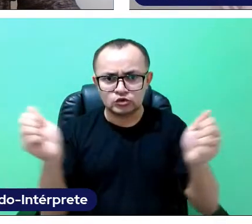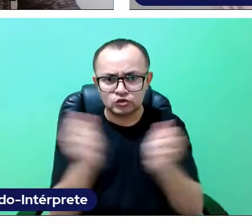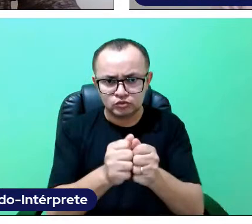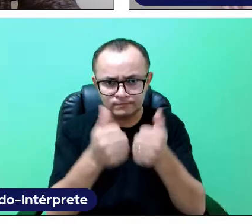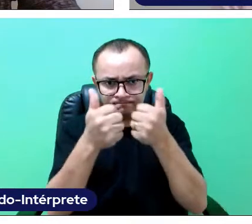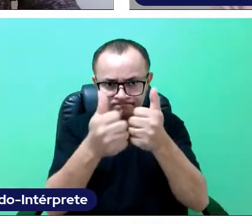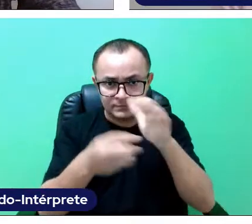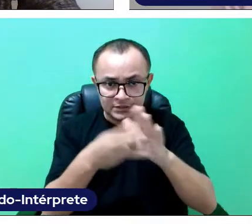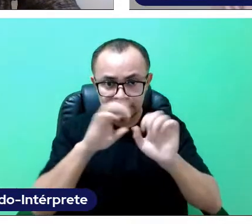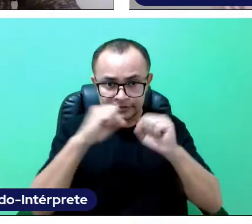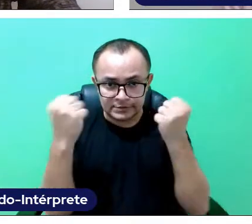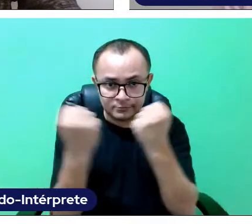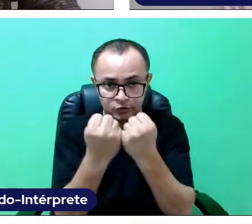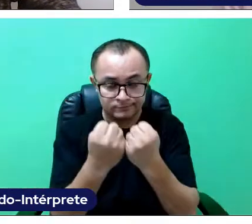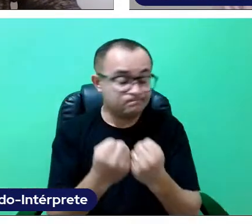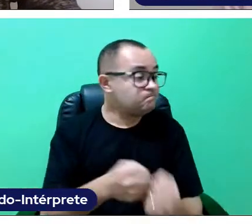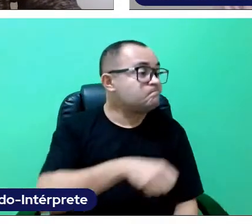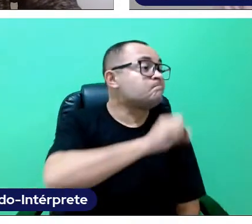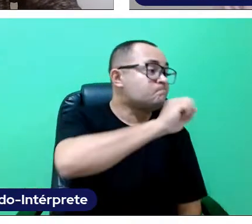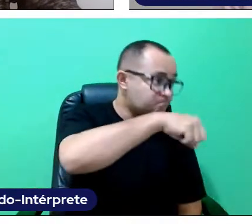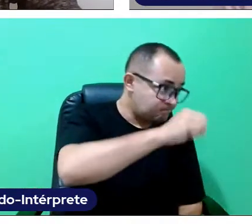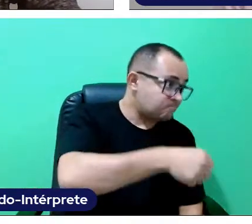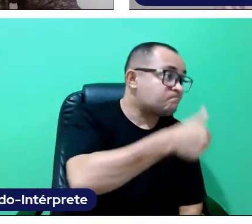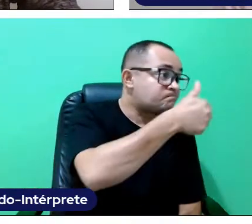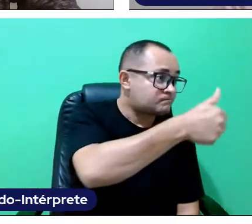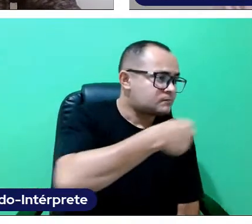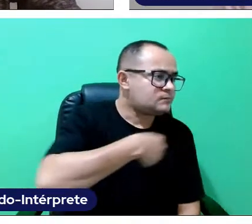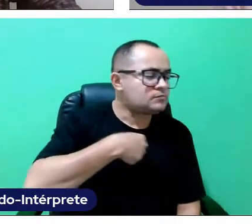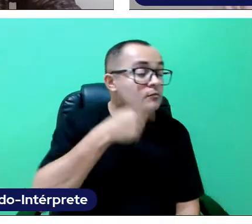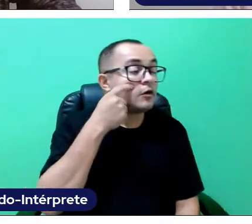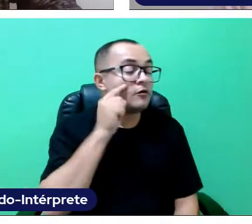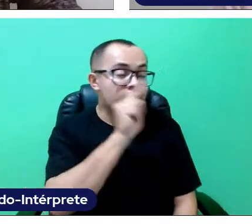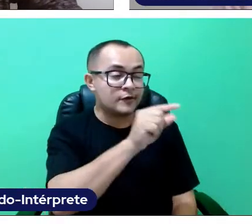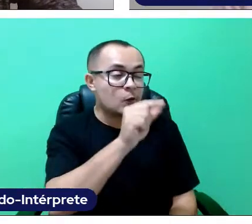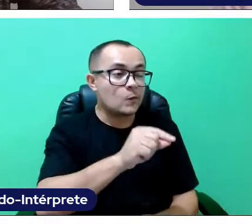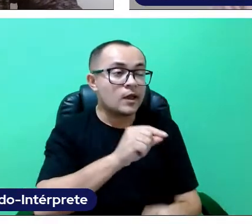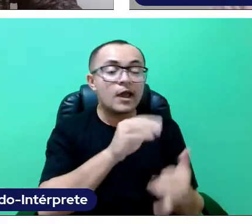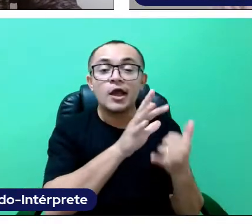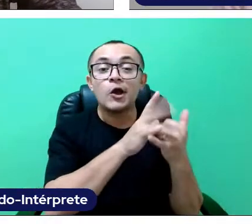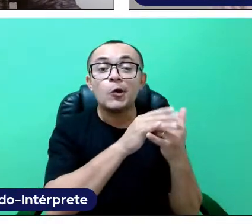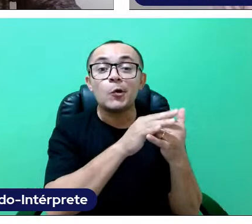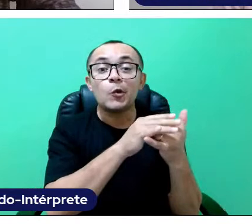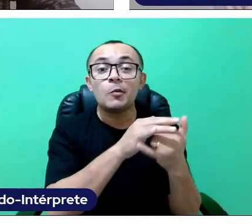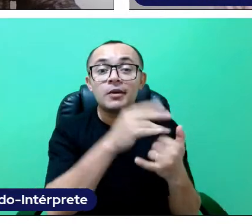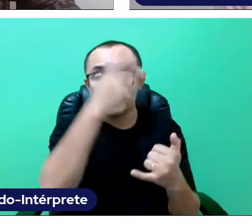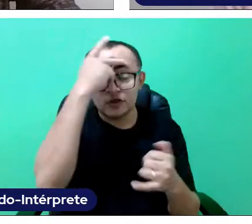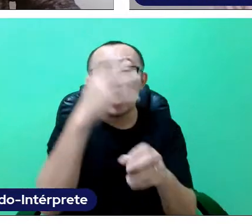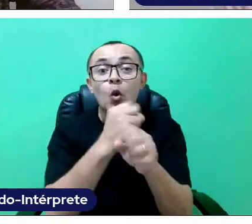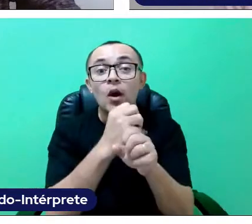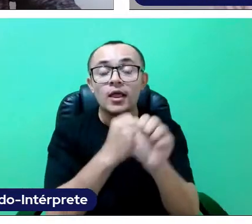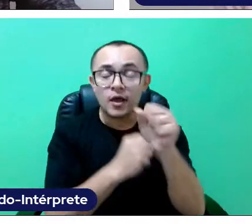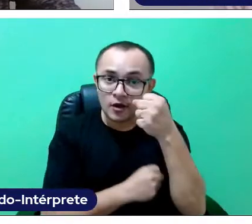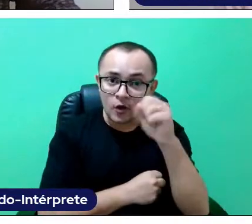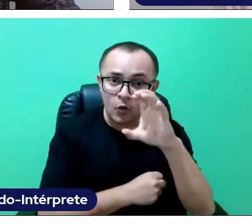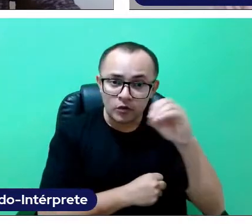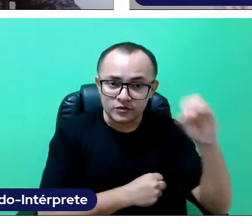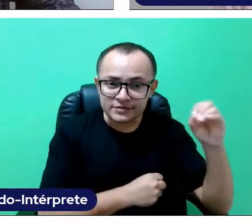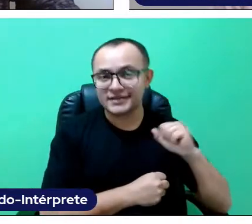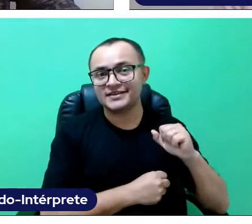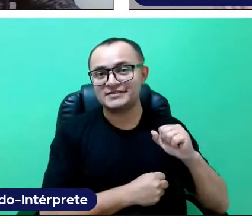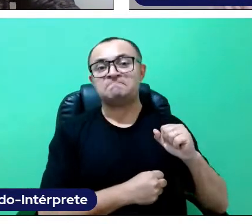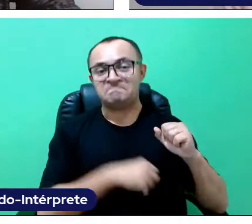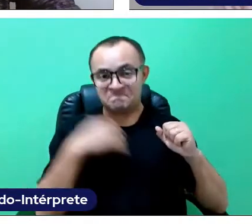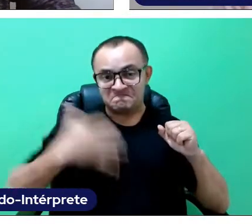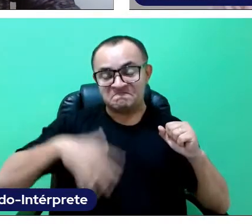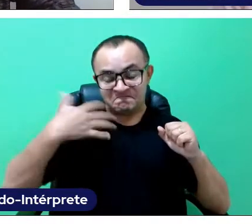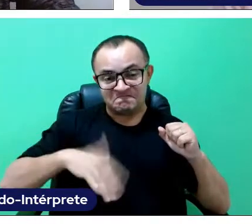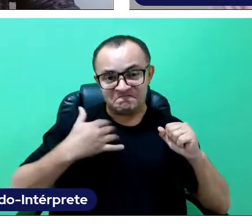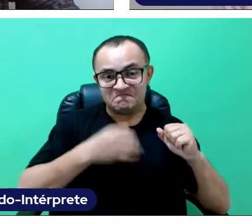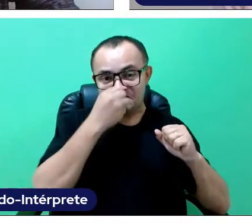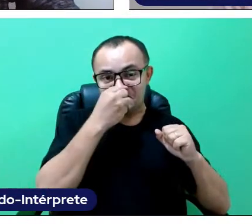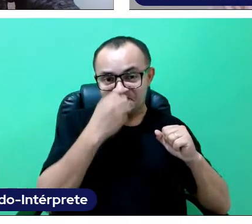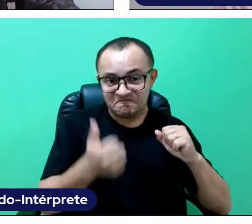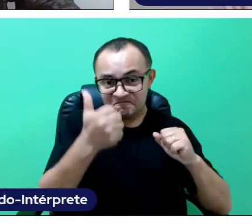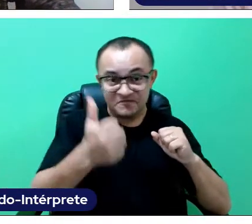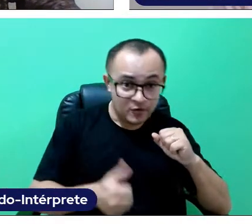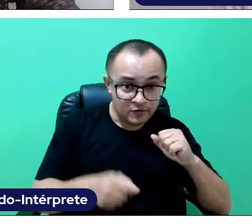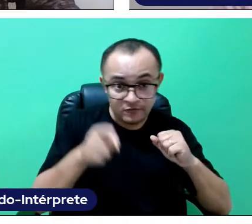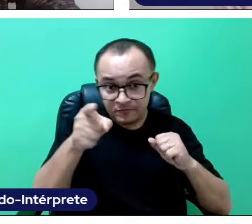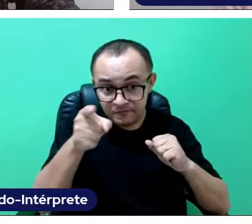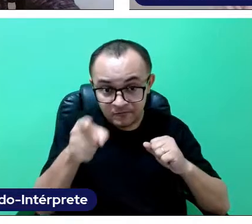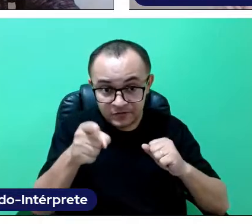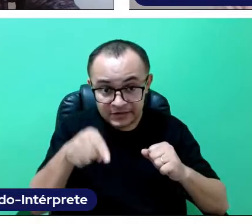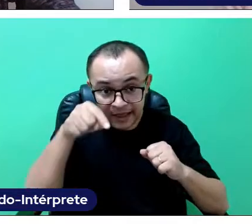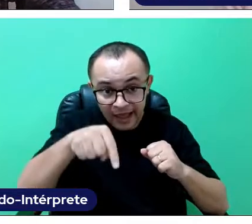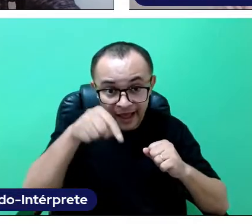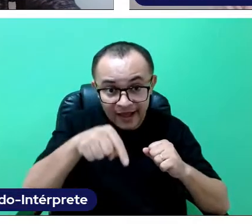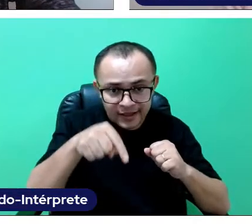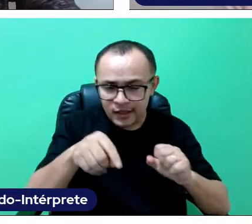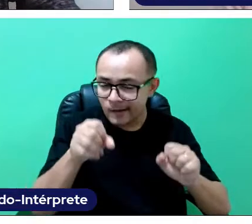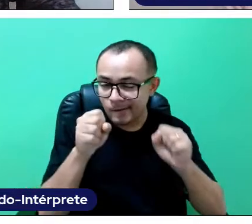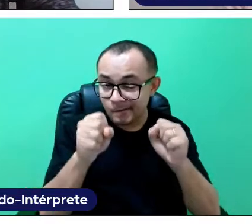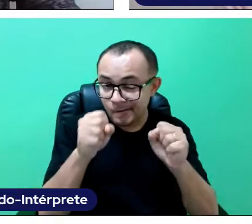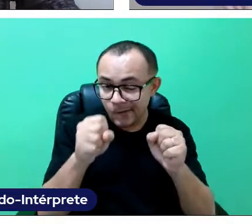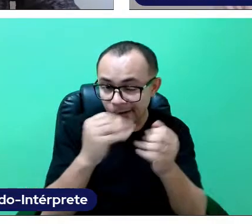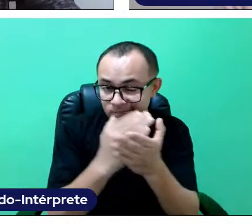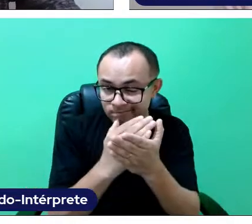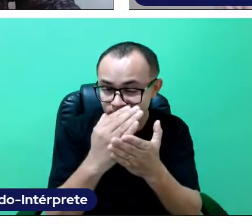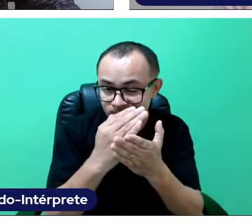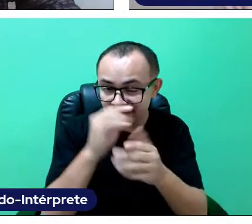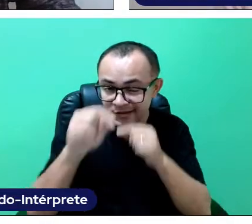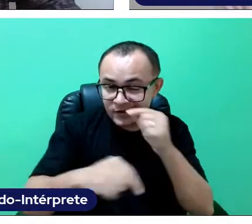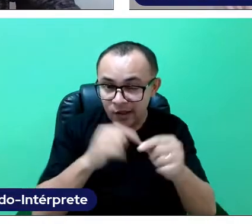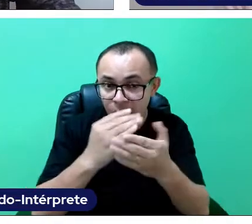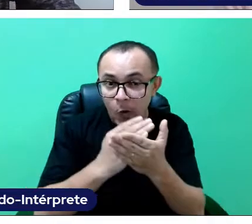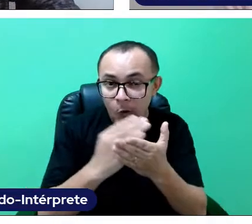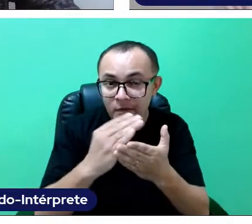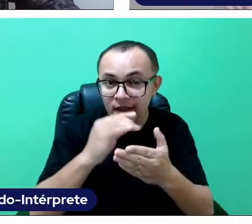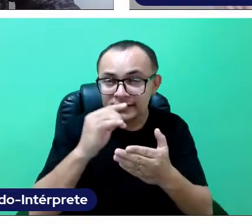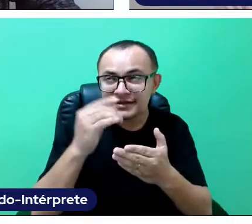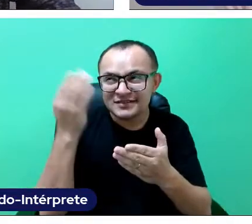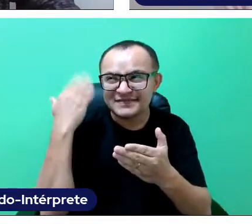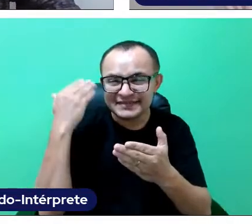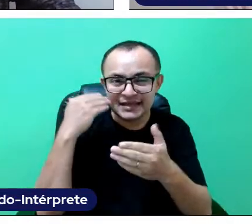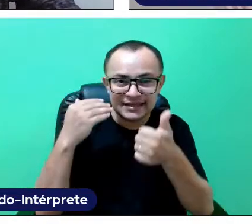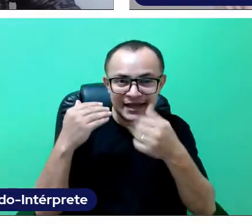Exactly. Louise, I was looking it up here on our youtube channel and we are already more than 800 people, so we ask that you guys that are coming now... our event they used to start at 2:30PM, so this time we have started sooner